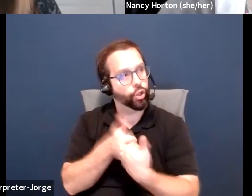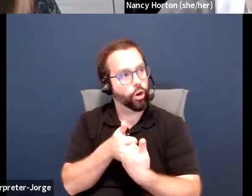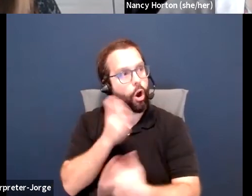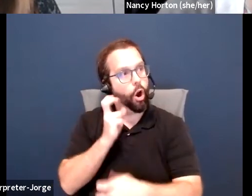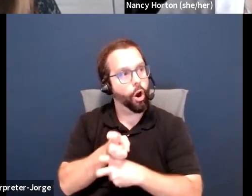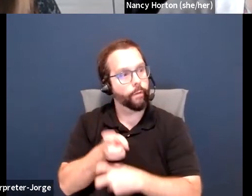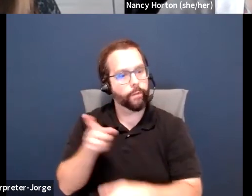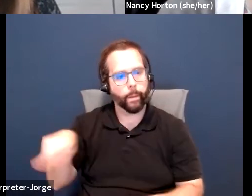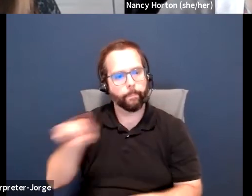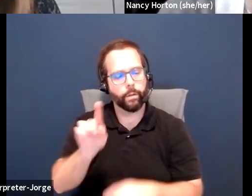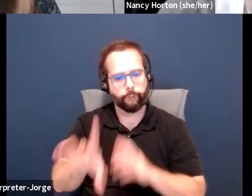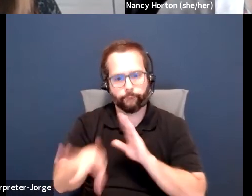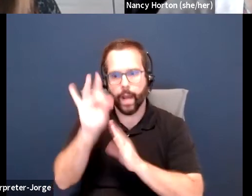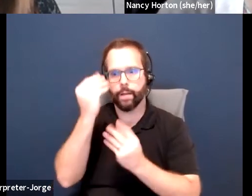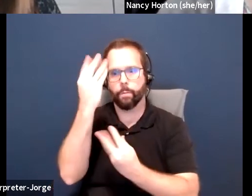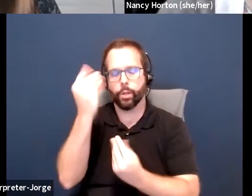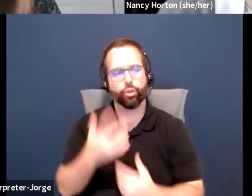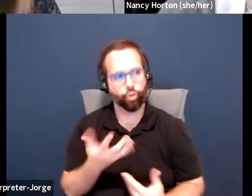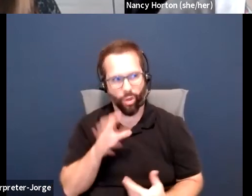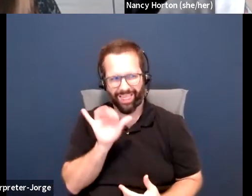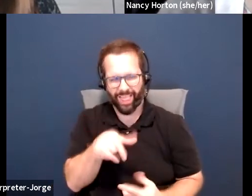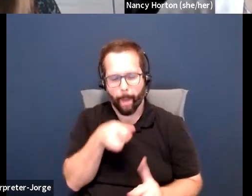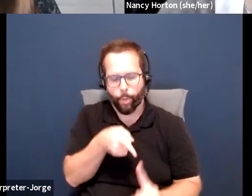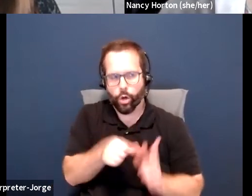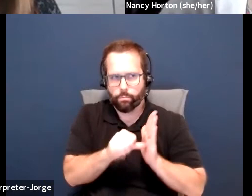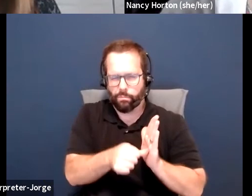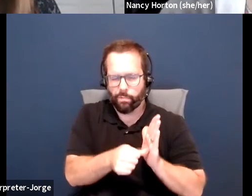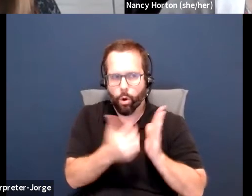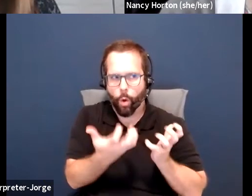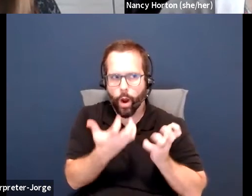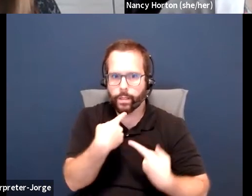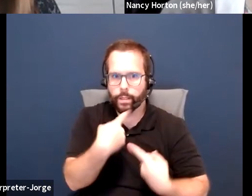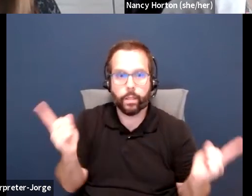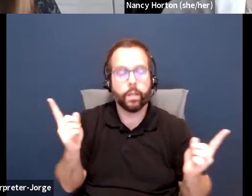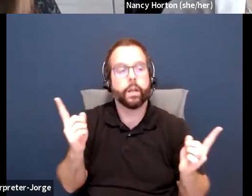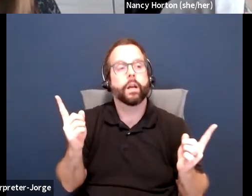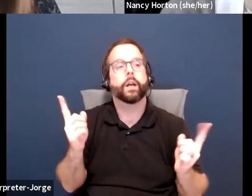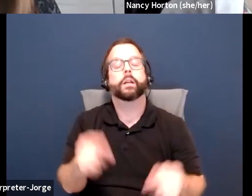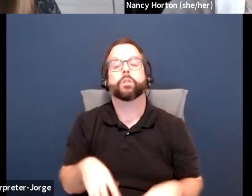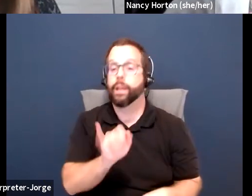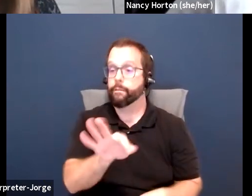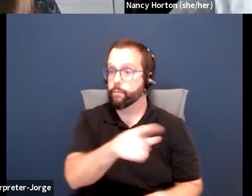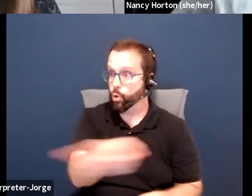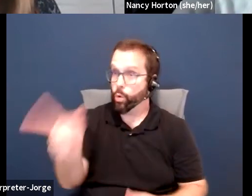been a real challenge for some people to get information. So we really want